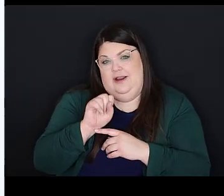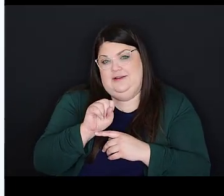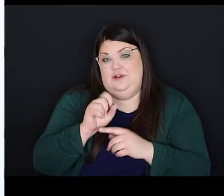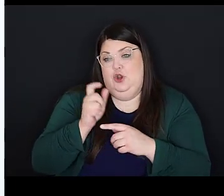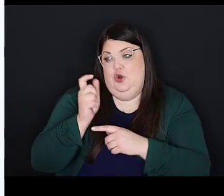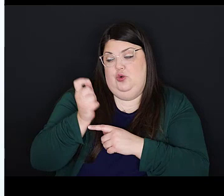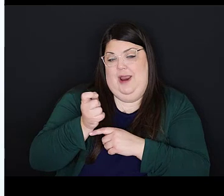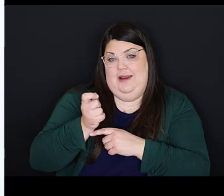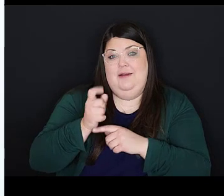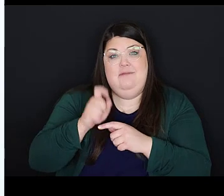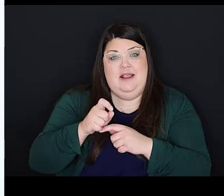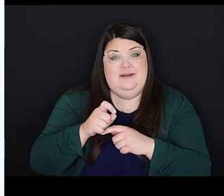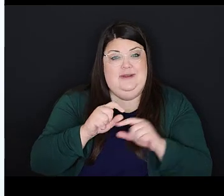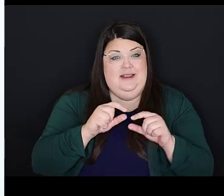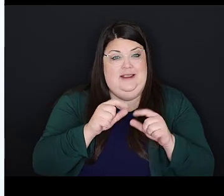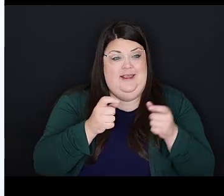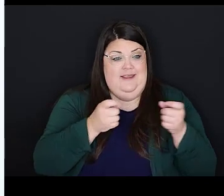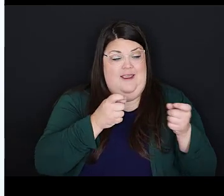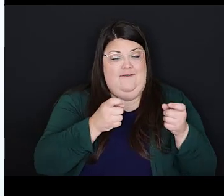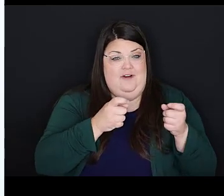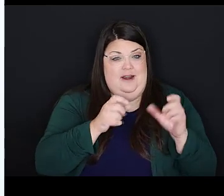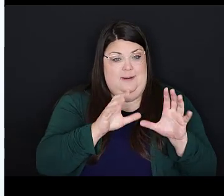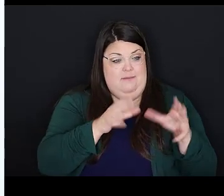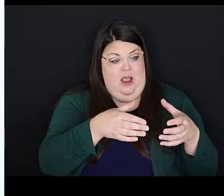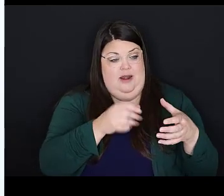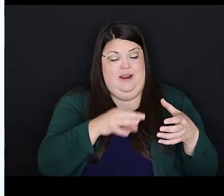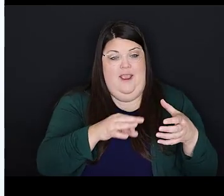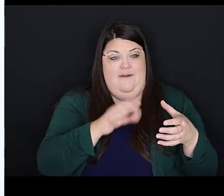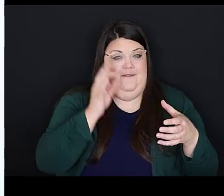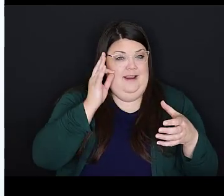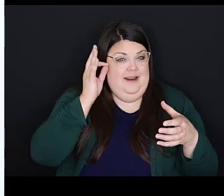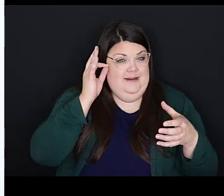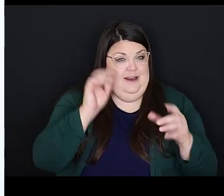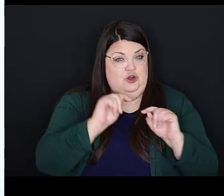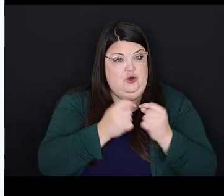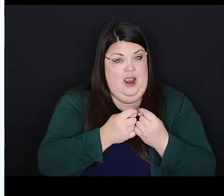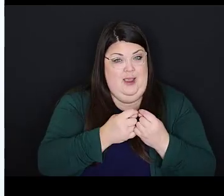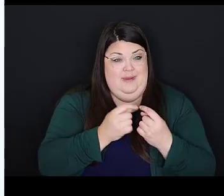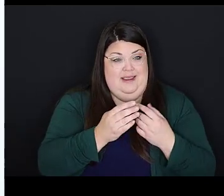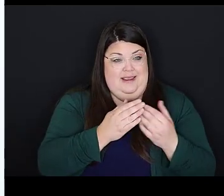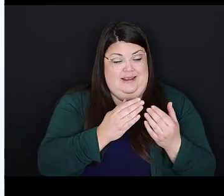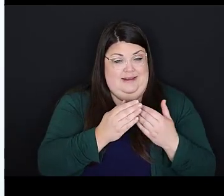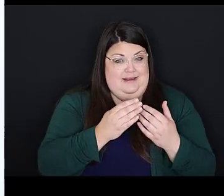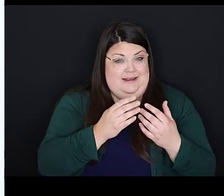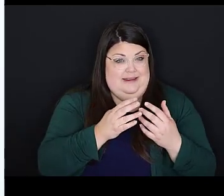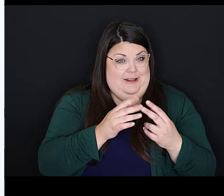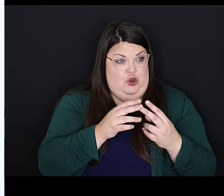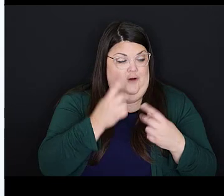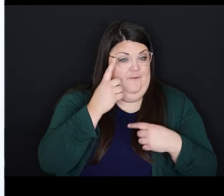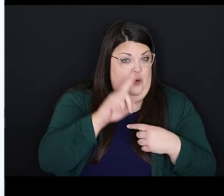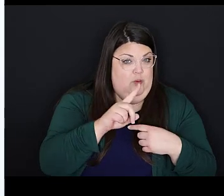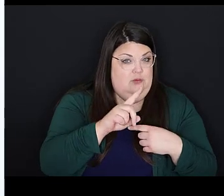governing body of an Indian Tribe, either on behalf of the Indian Tribe or on behalf